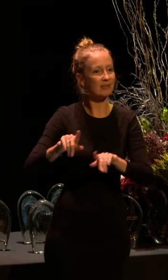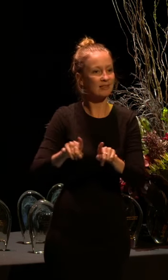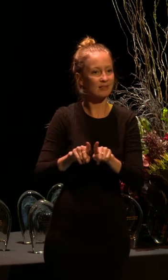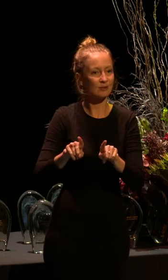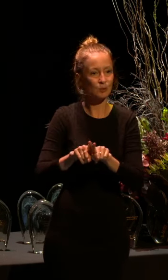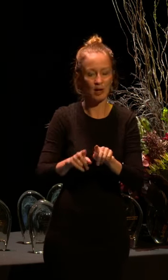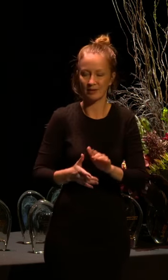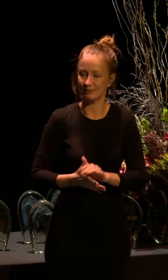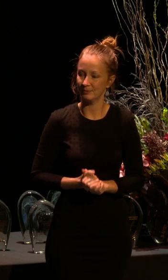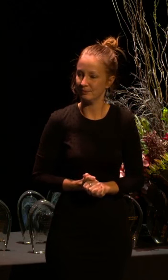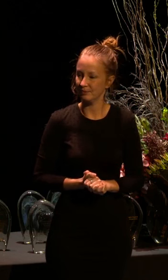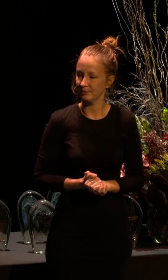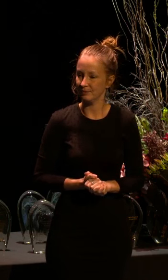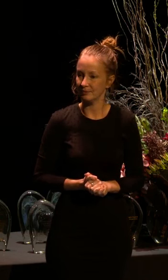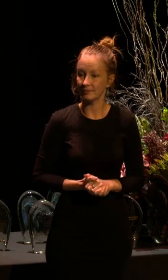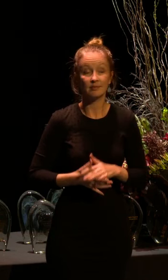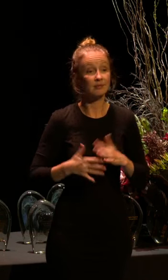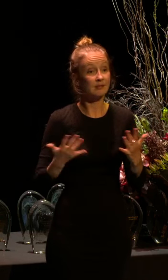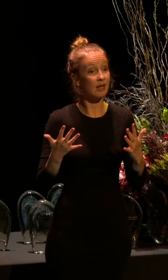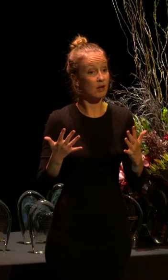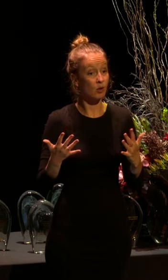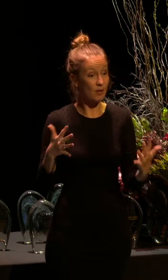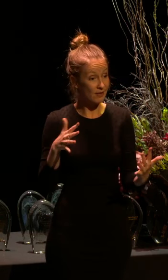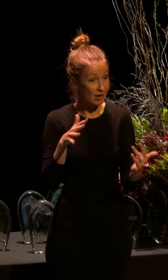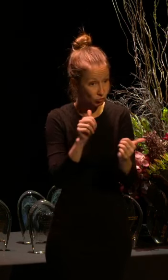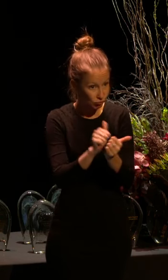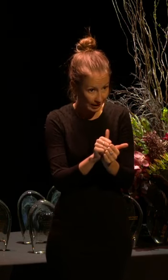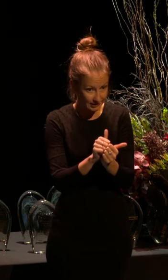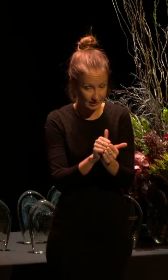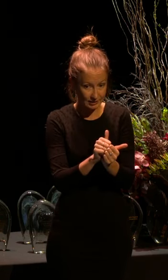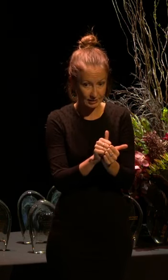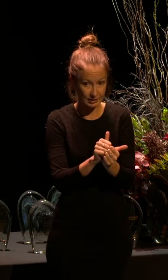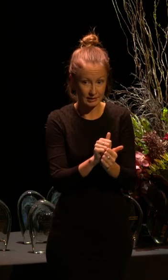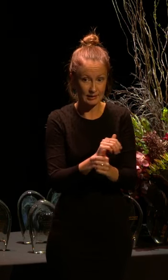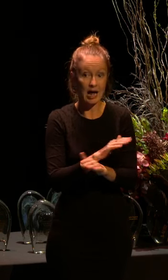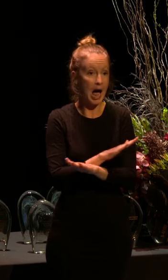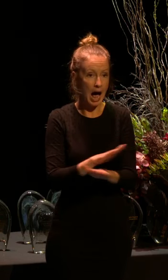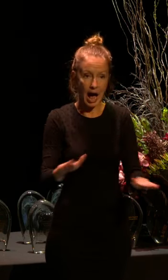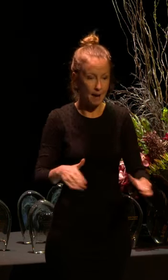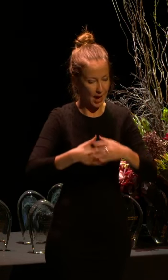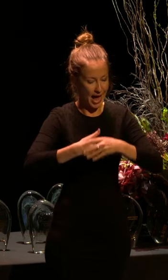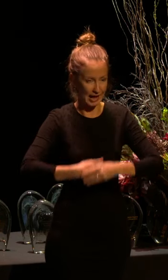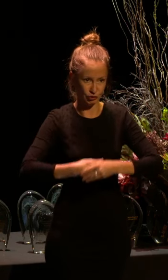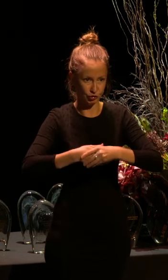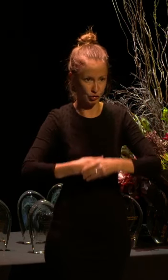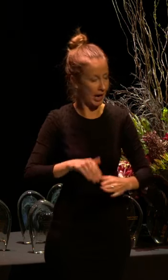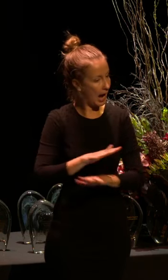And you'll notice we've agreed - we've all met before the show - no handshakes, no hugs or kisses.